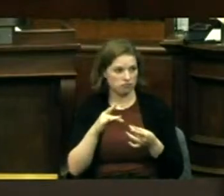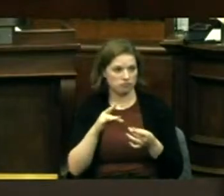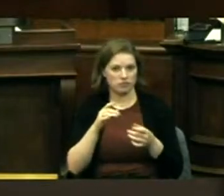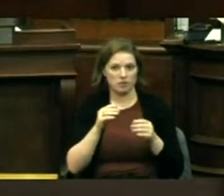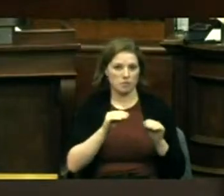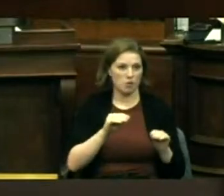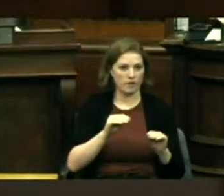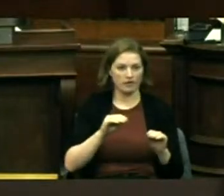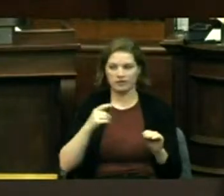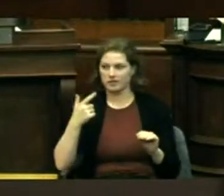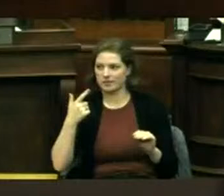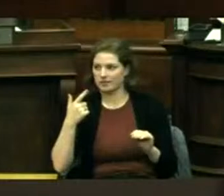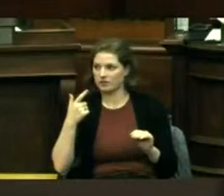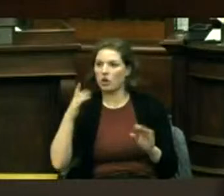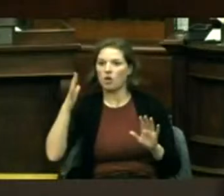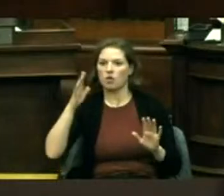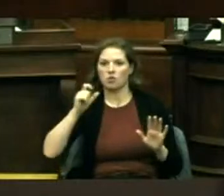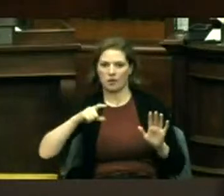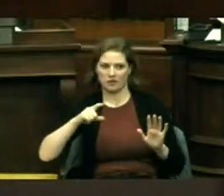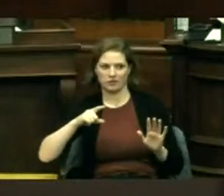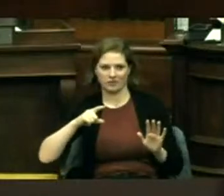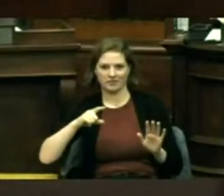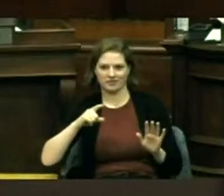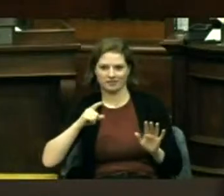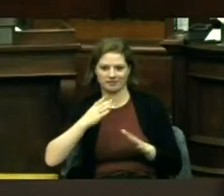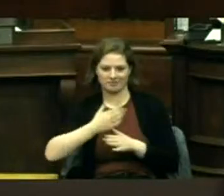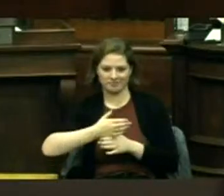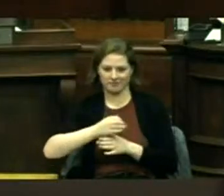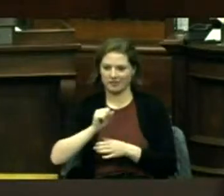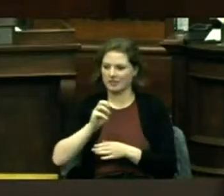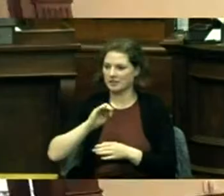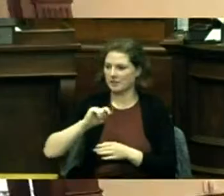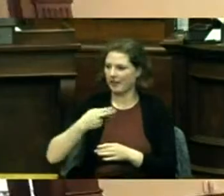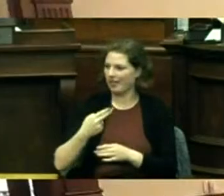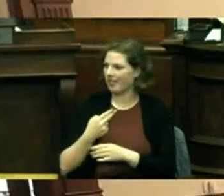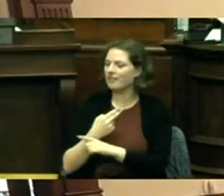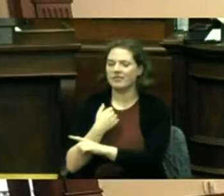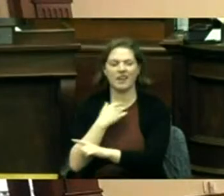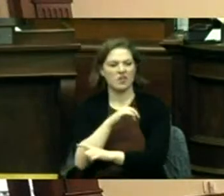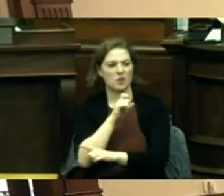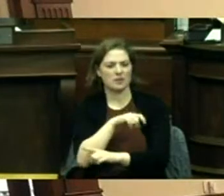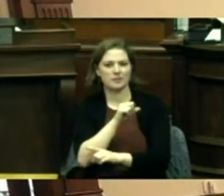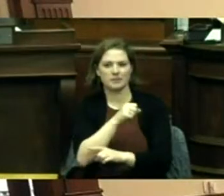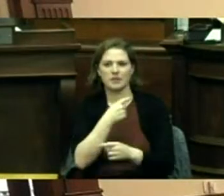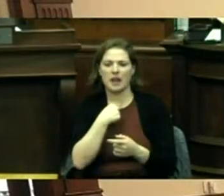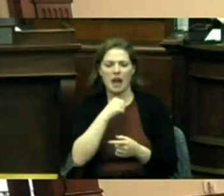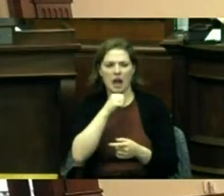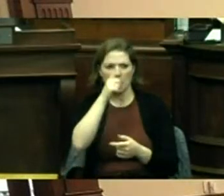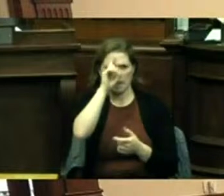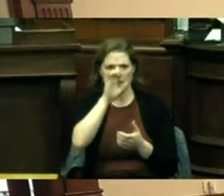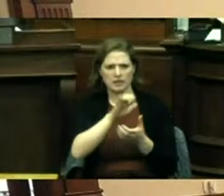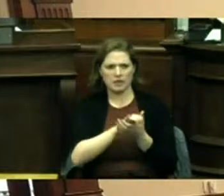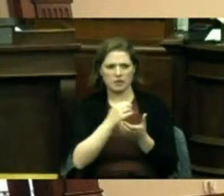questions? Comments or concerns? We need a motion to second move